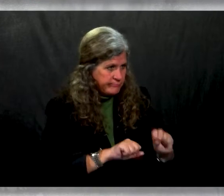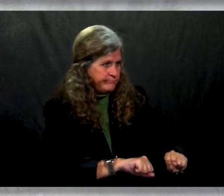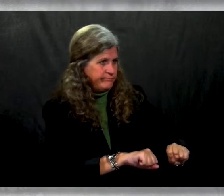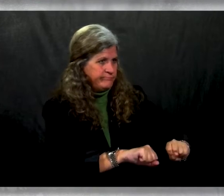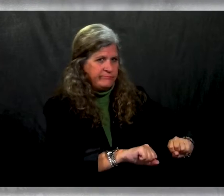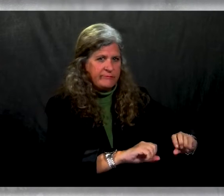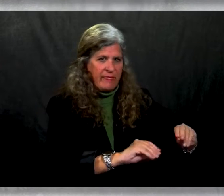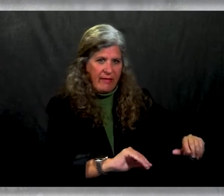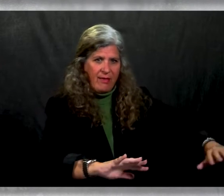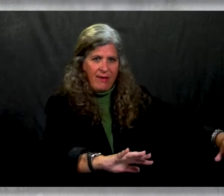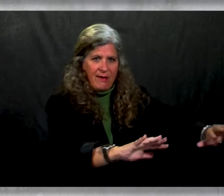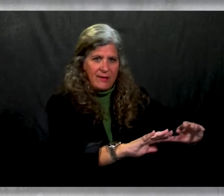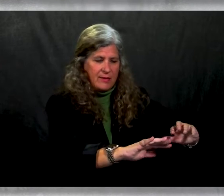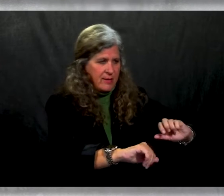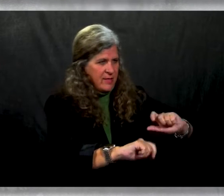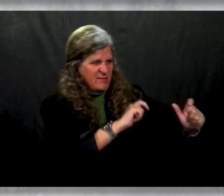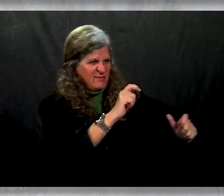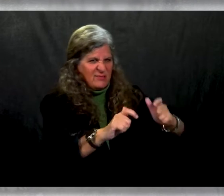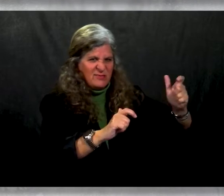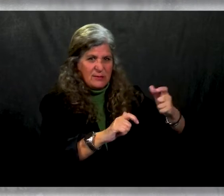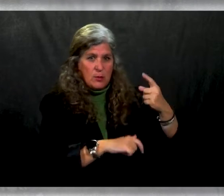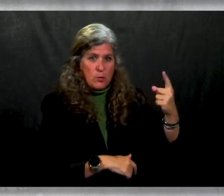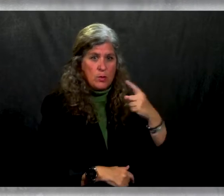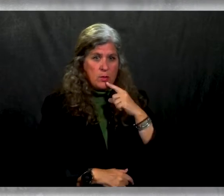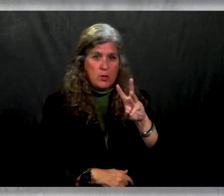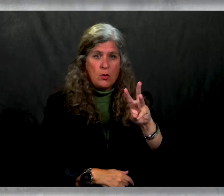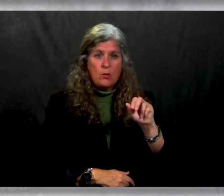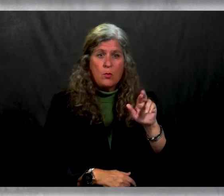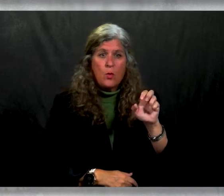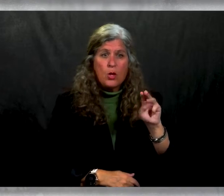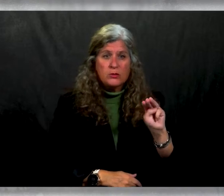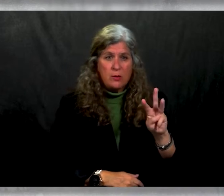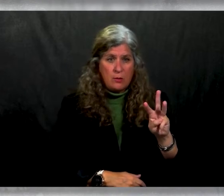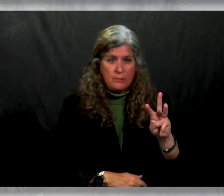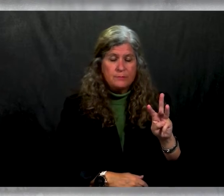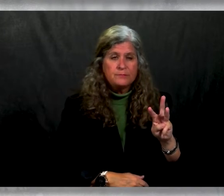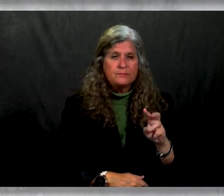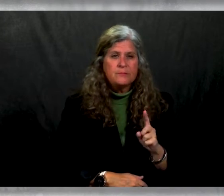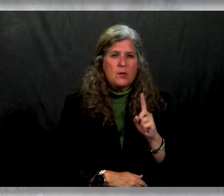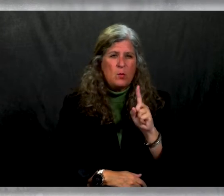The largest of these ghettos was here in Warsaw. In the small span of 1.3 miles,